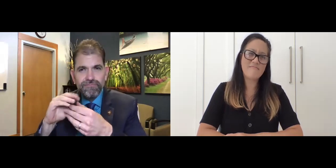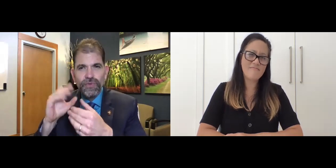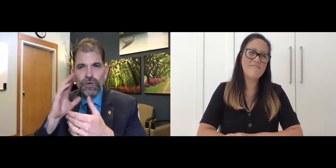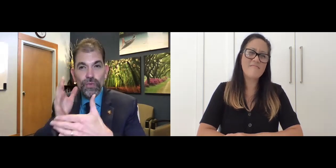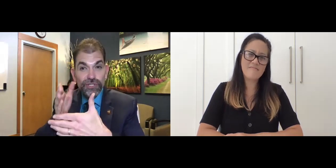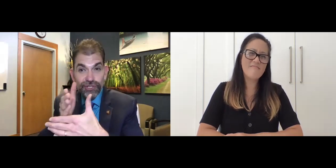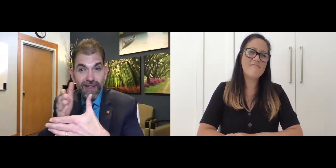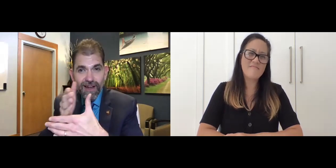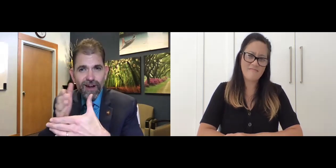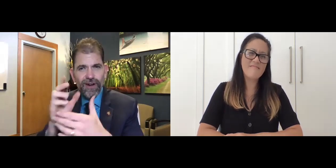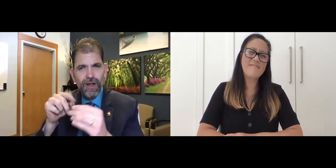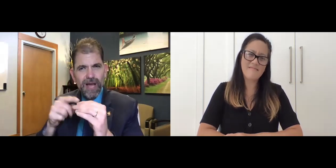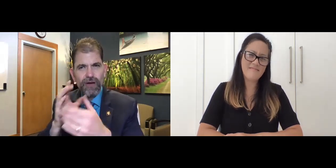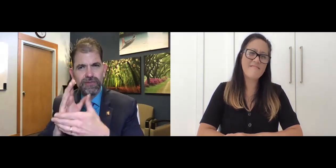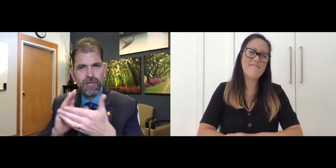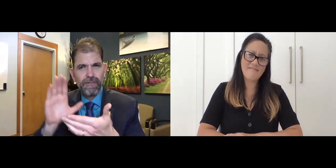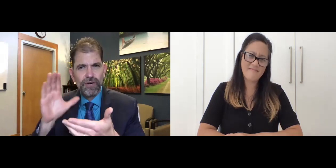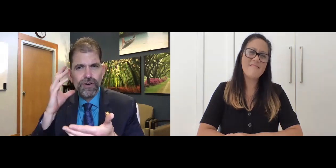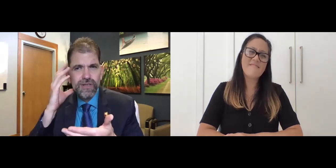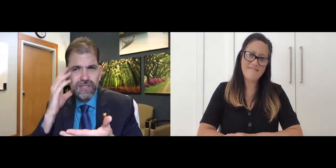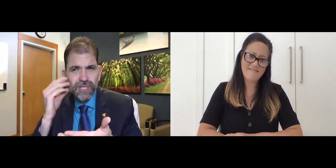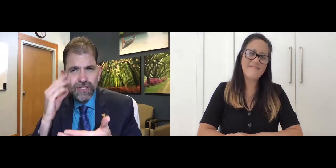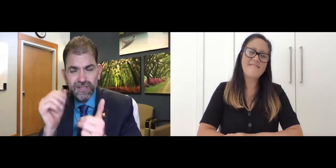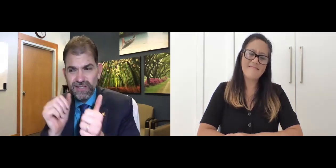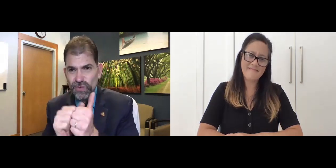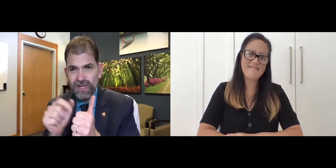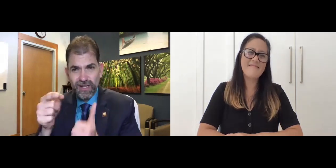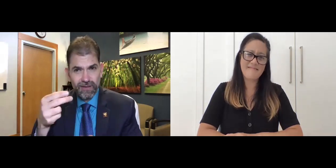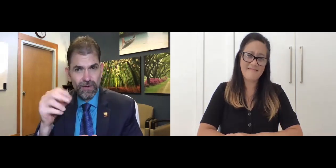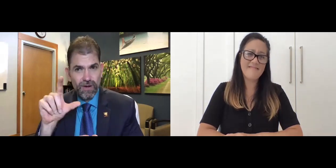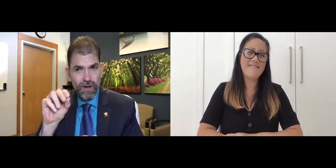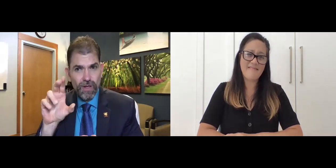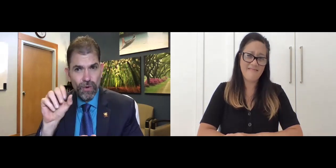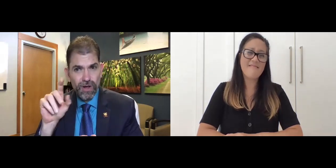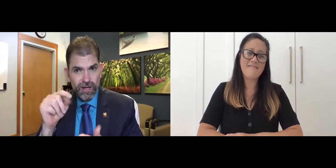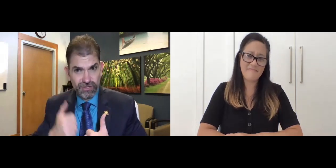She was telling me stories and talking to me about what people who went